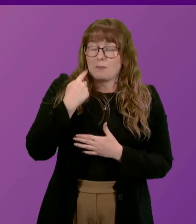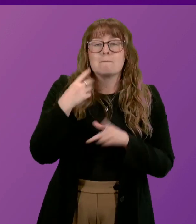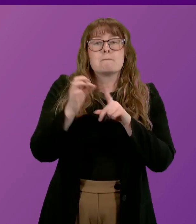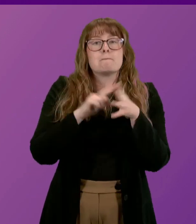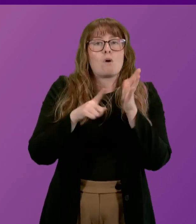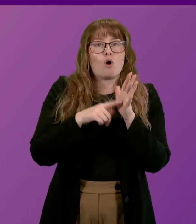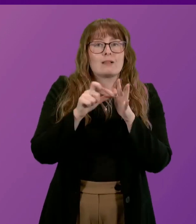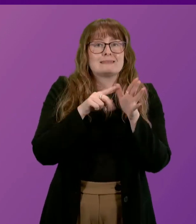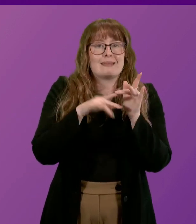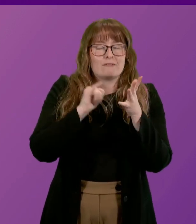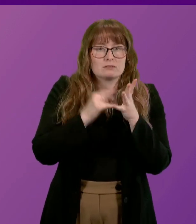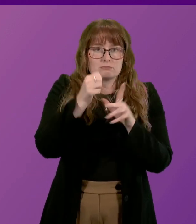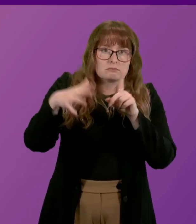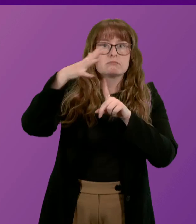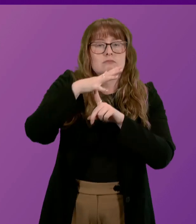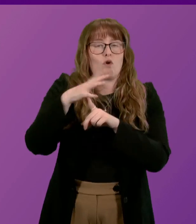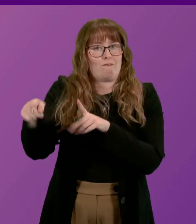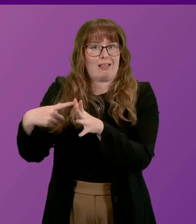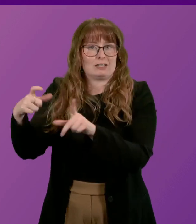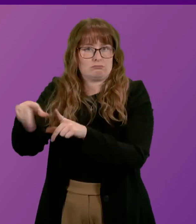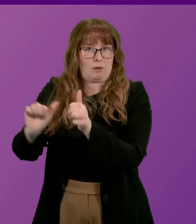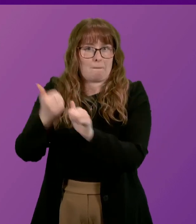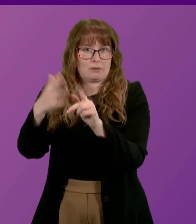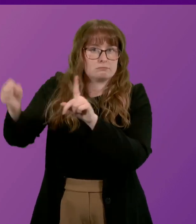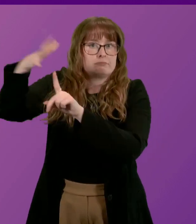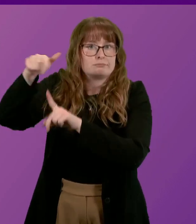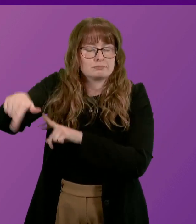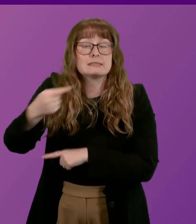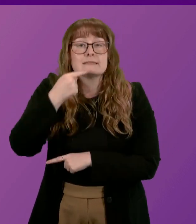the president and managing director of Alexander Dennis, said this about bus orders: